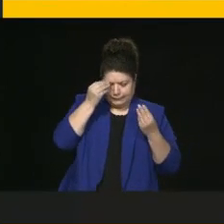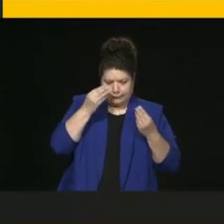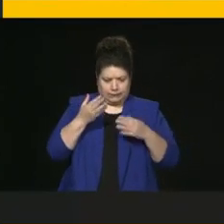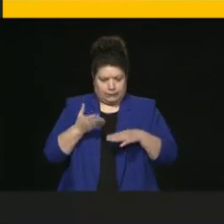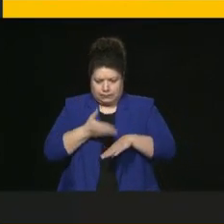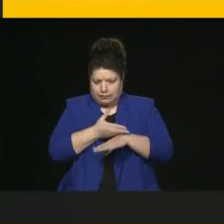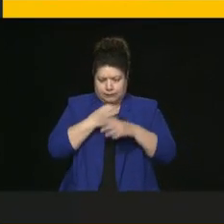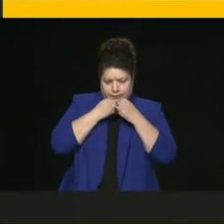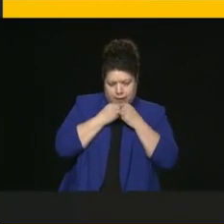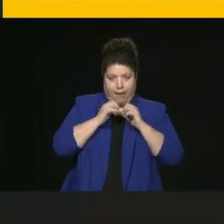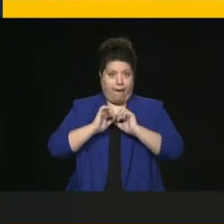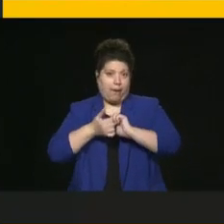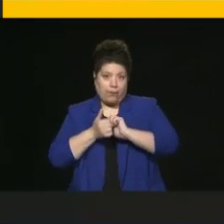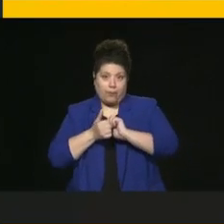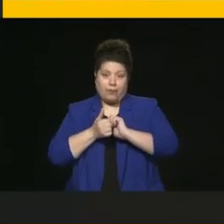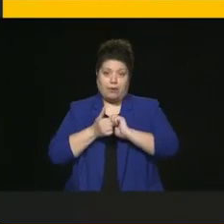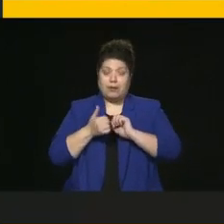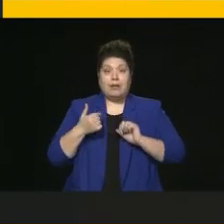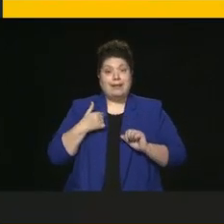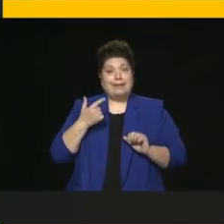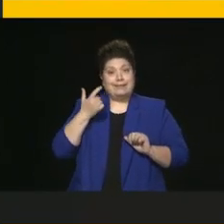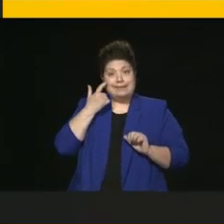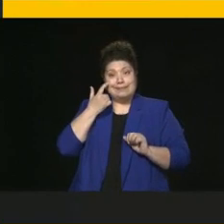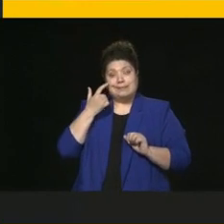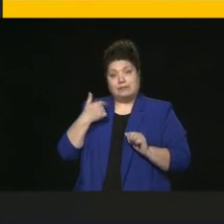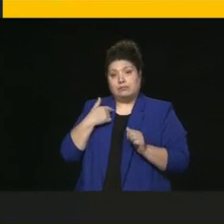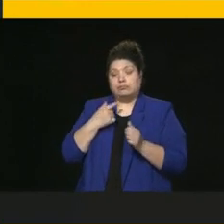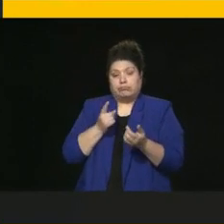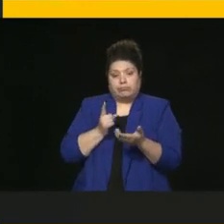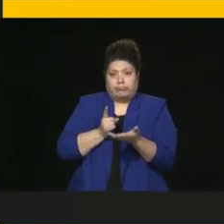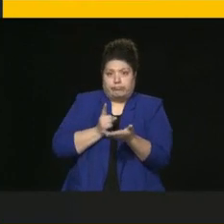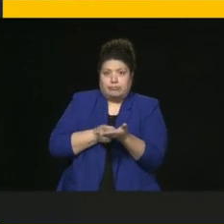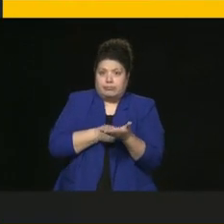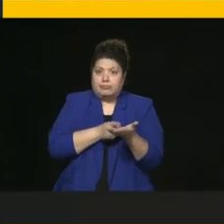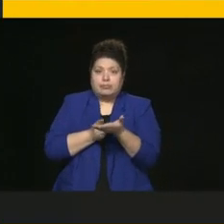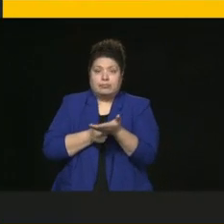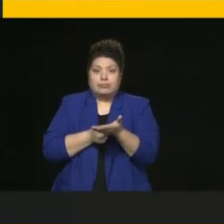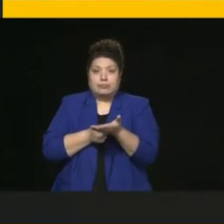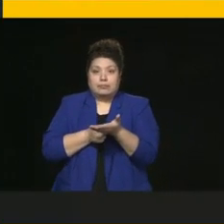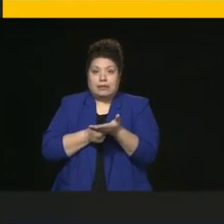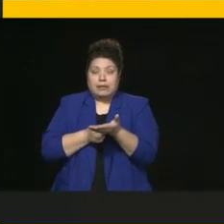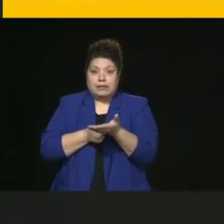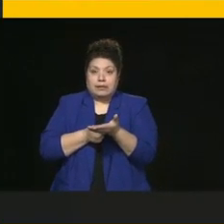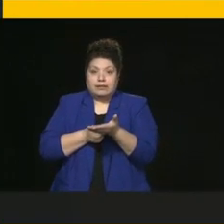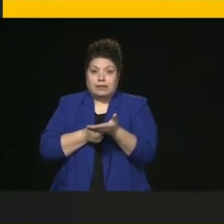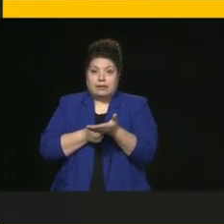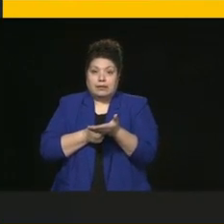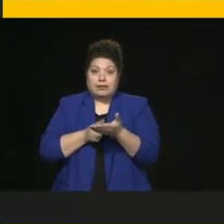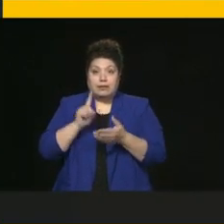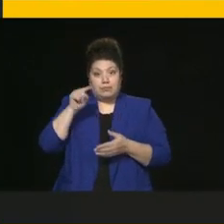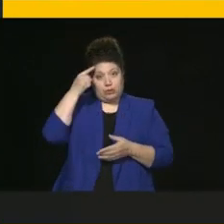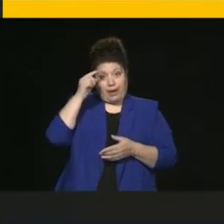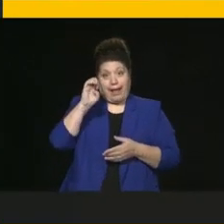DO A BETTER JOB. IN TERMS OF OUR IMMEDIATE RESPONSE, I'VE HAD CONVERSATIONS